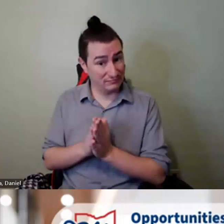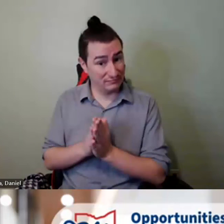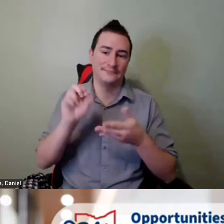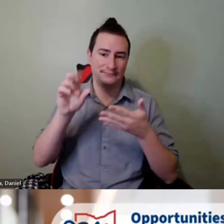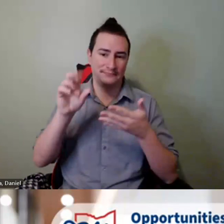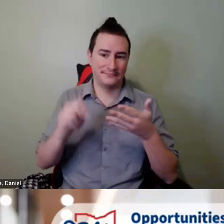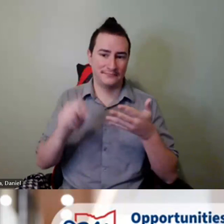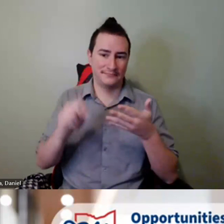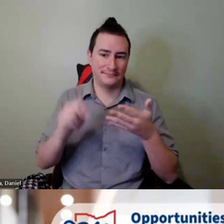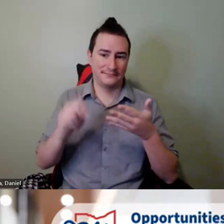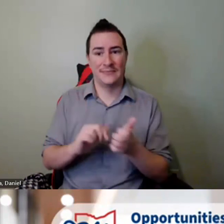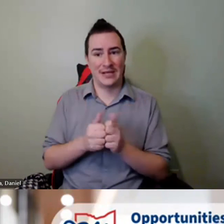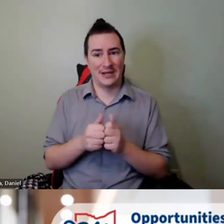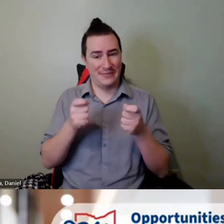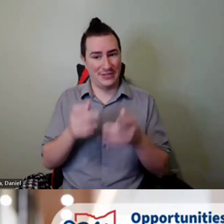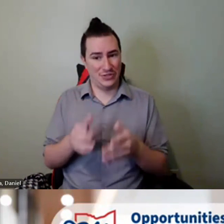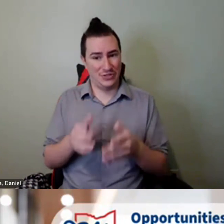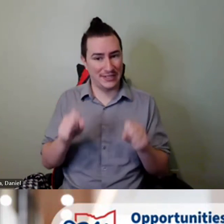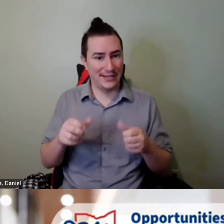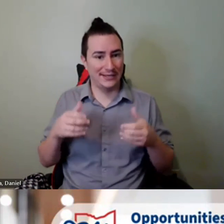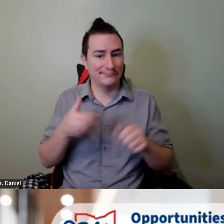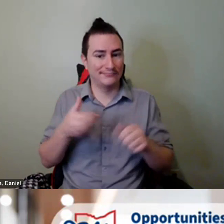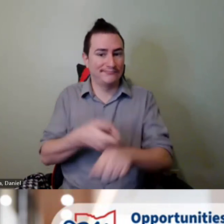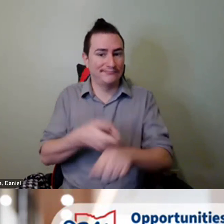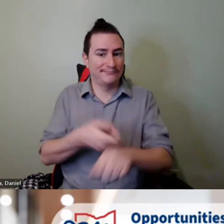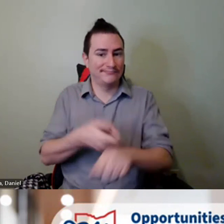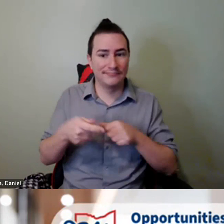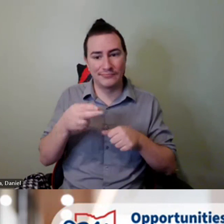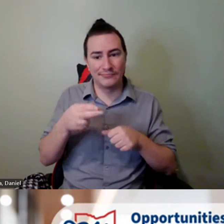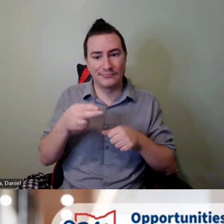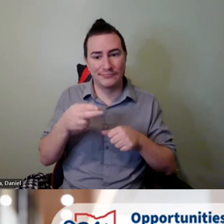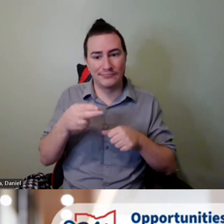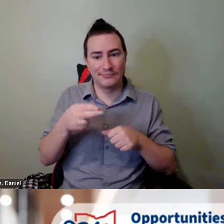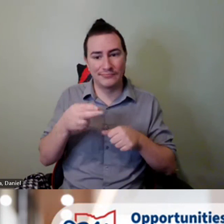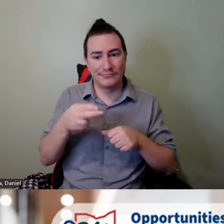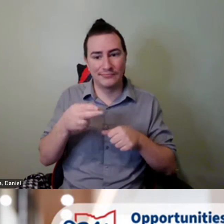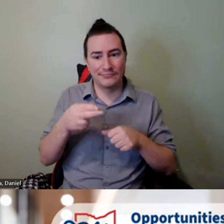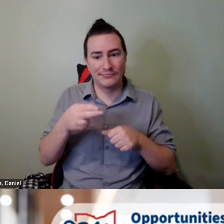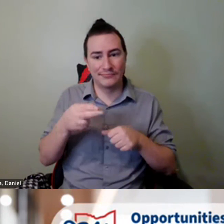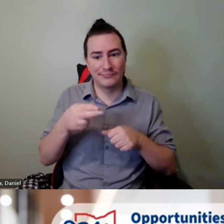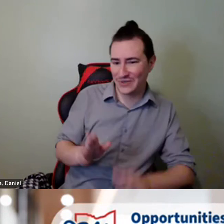proactive. Julia: Great! Thank you. And, “What can be some of the steps to fast pace acceptance